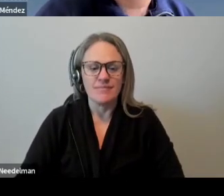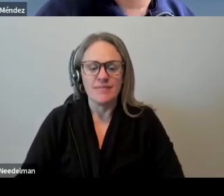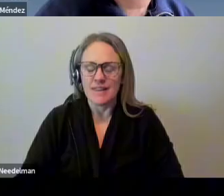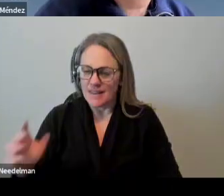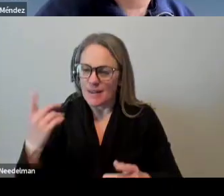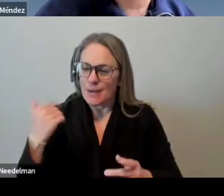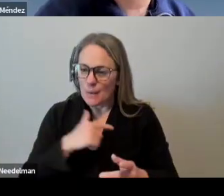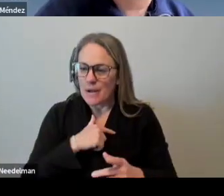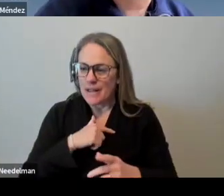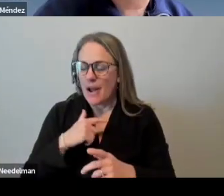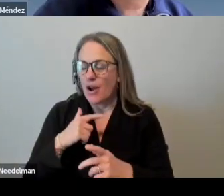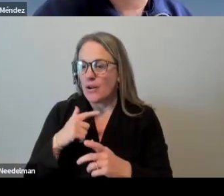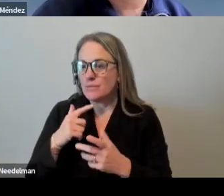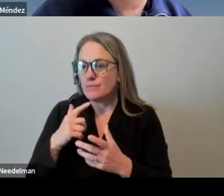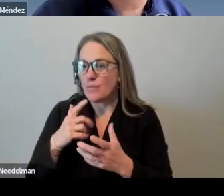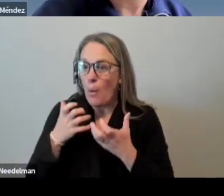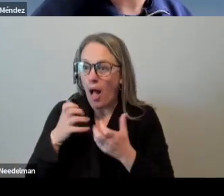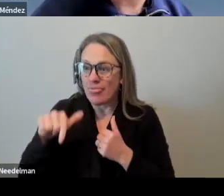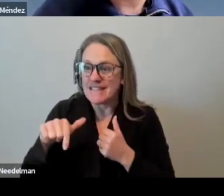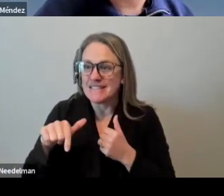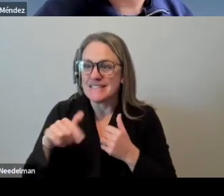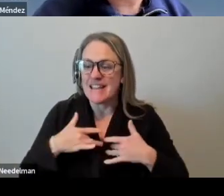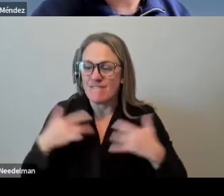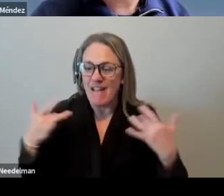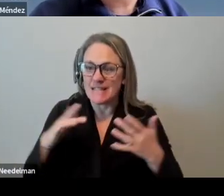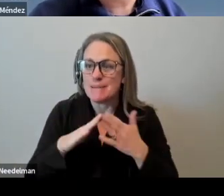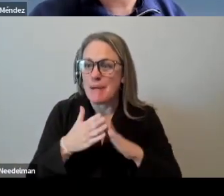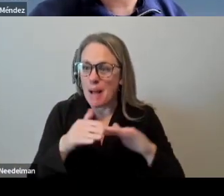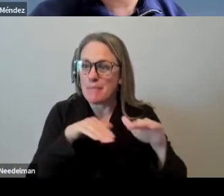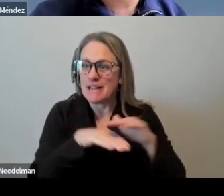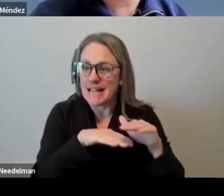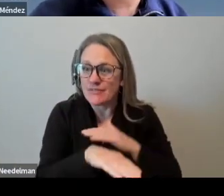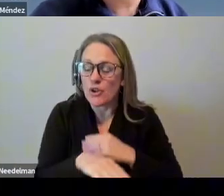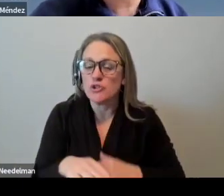So turn on your captions using the CC button in your Zoom